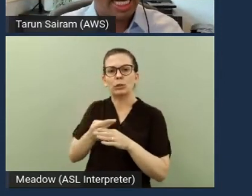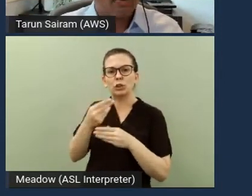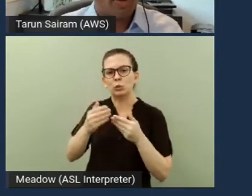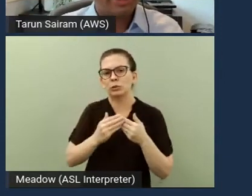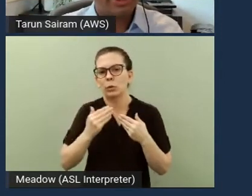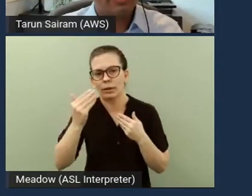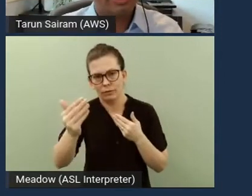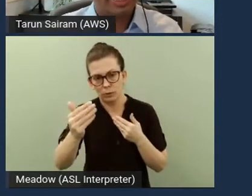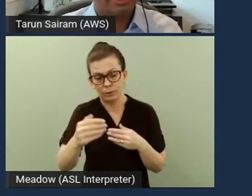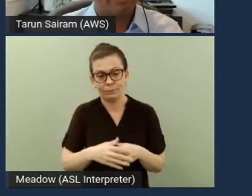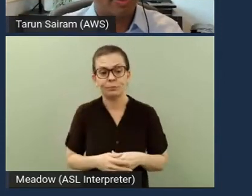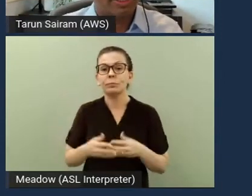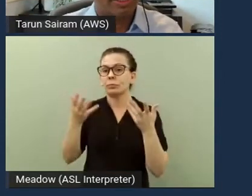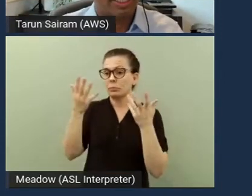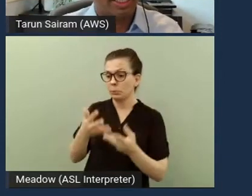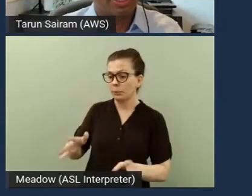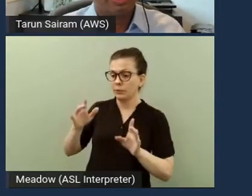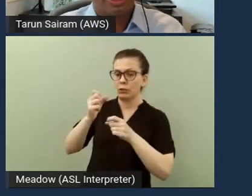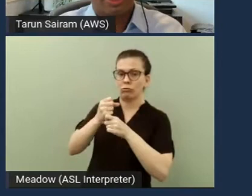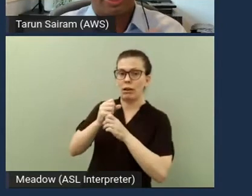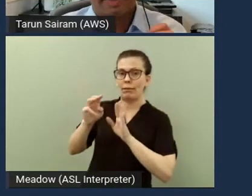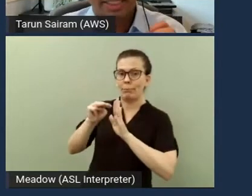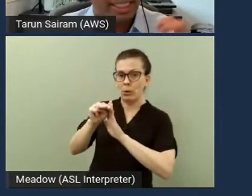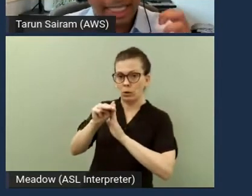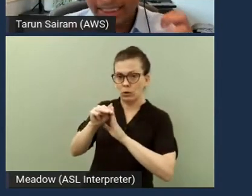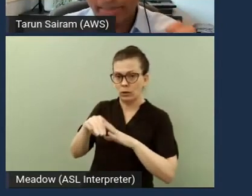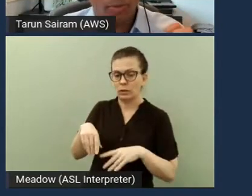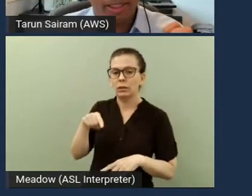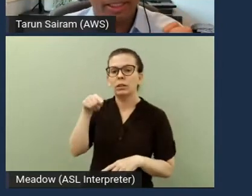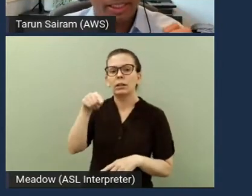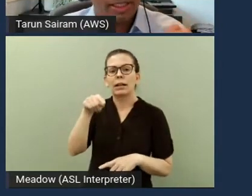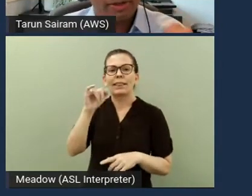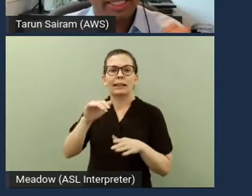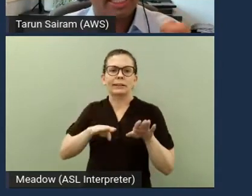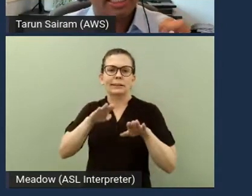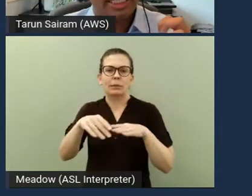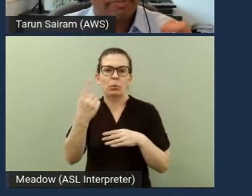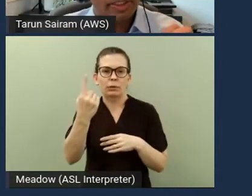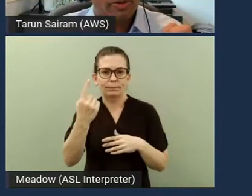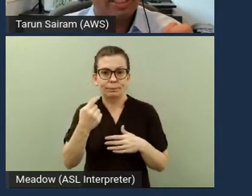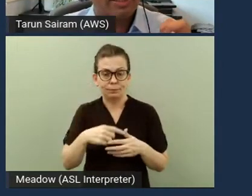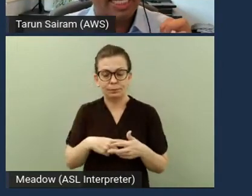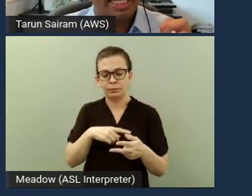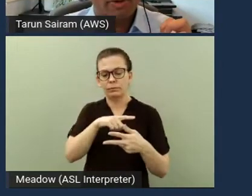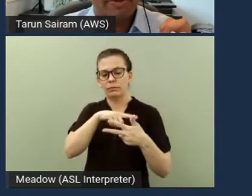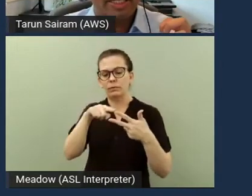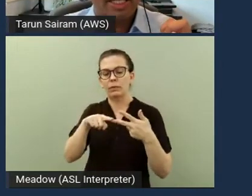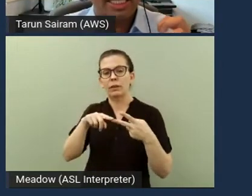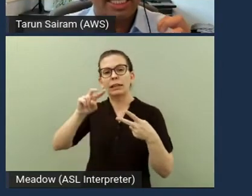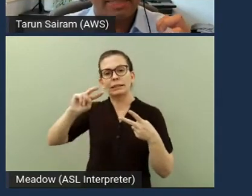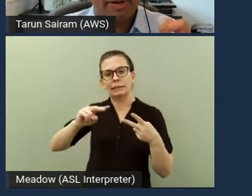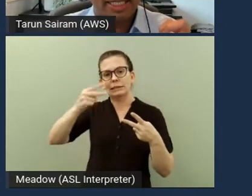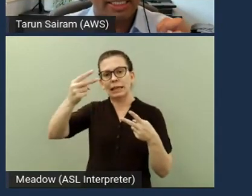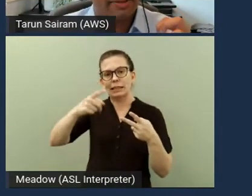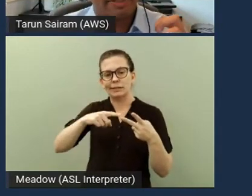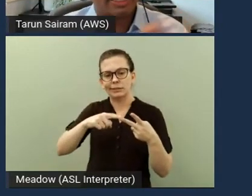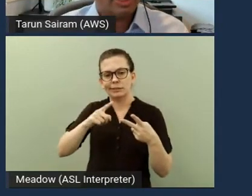And once you create the model, that's step one, right? Step two is creating what we call us an endpoint config.